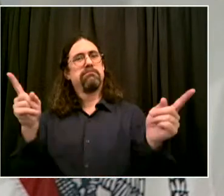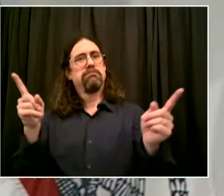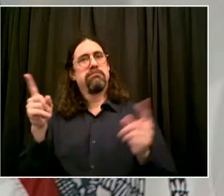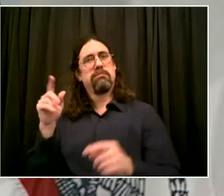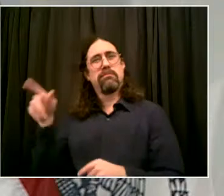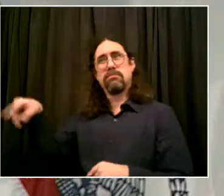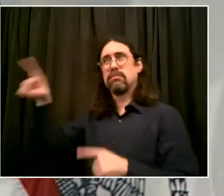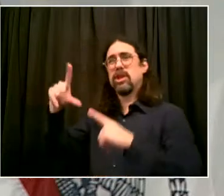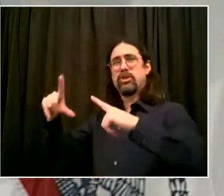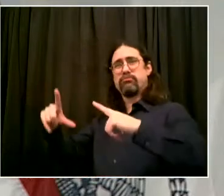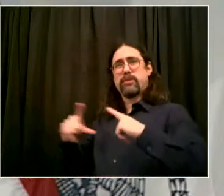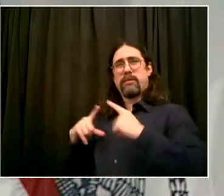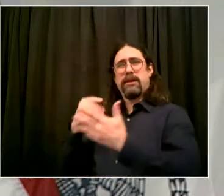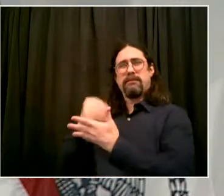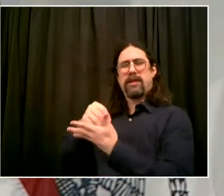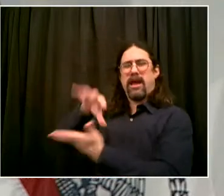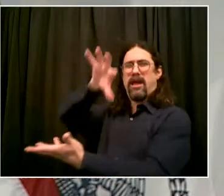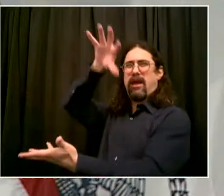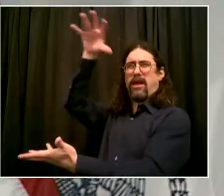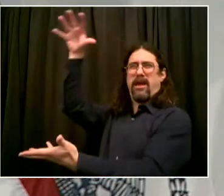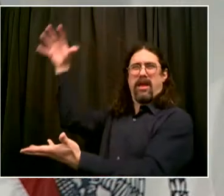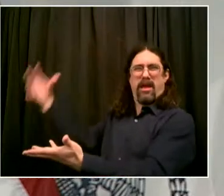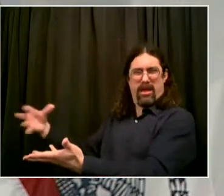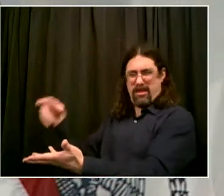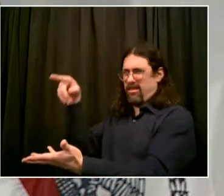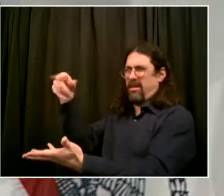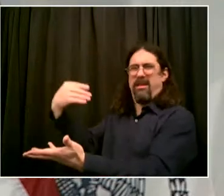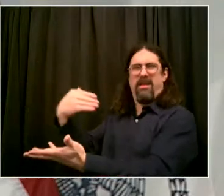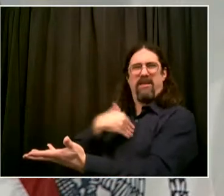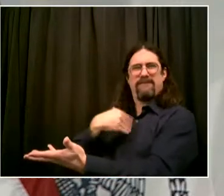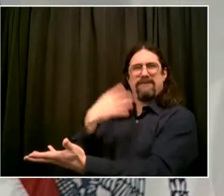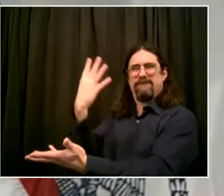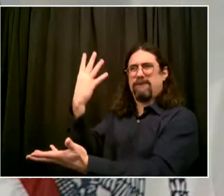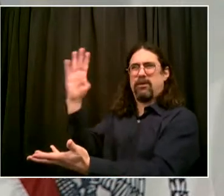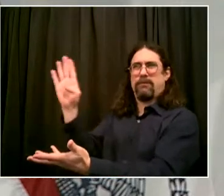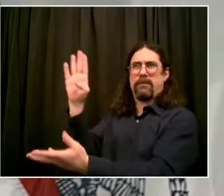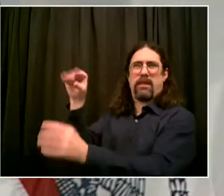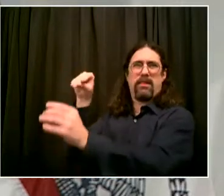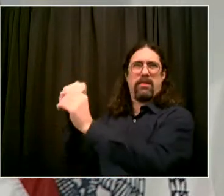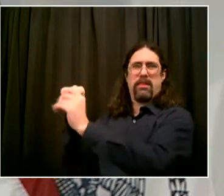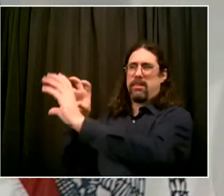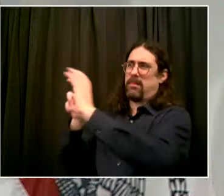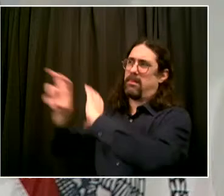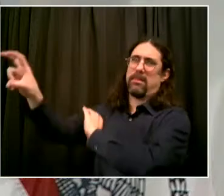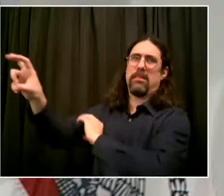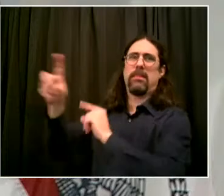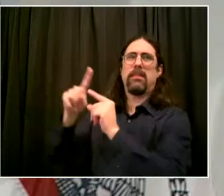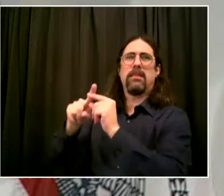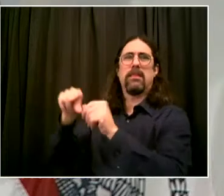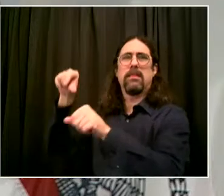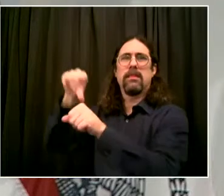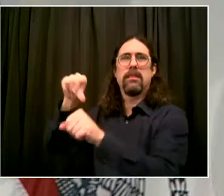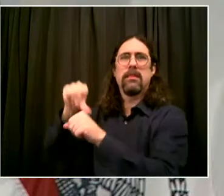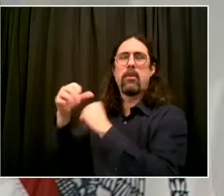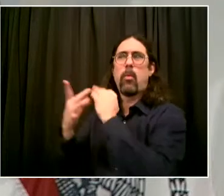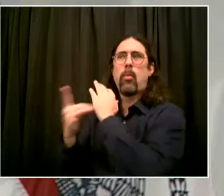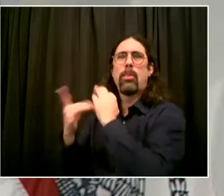FFUELS, PUTTING MONEEINY TTO REEWANEBLE ENERGY THIS S IS THE SHAPE OF THINGS TO COME. NEW YORK CITY IS